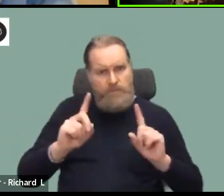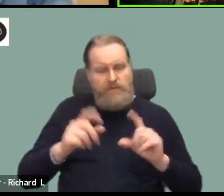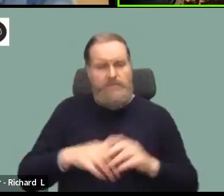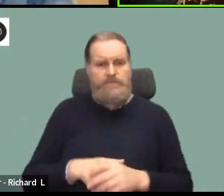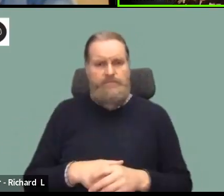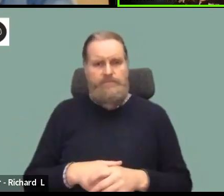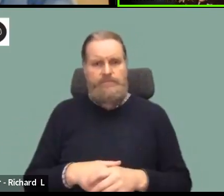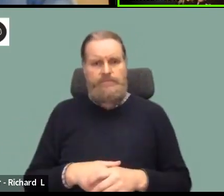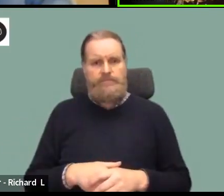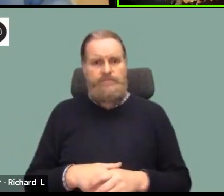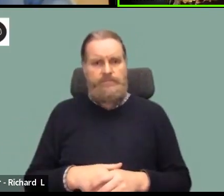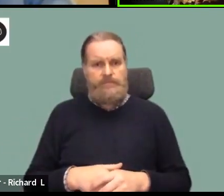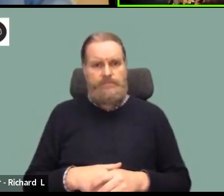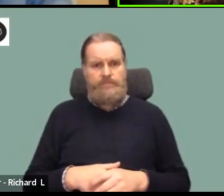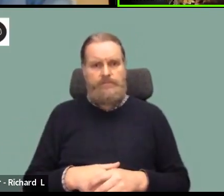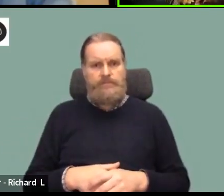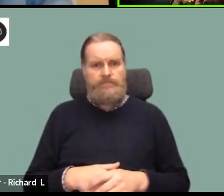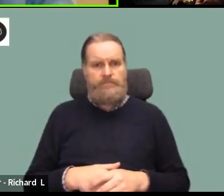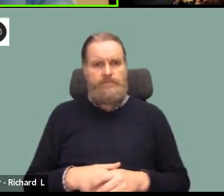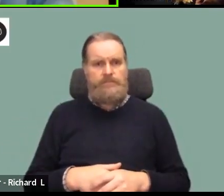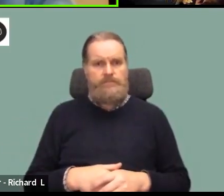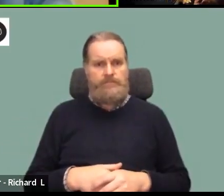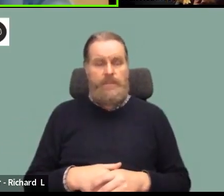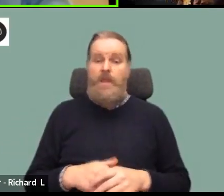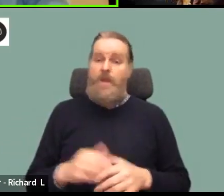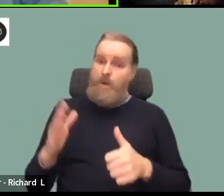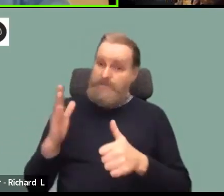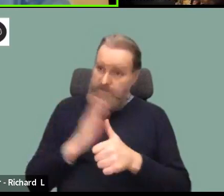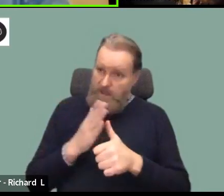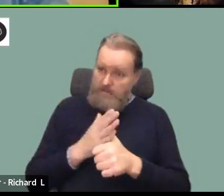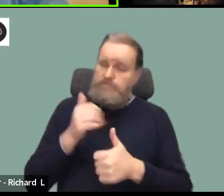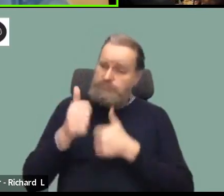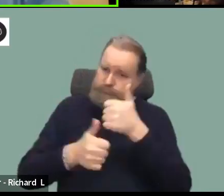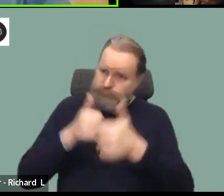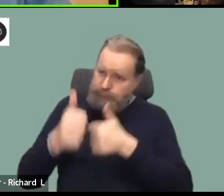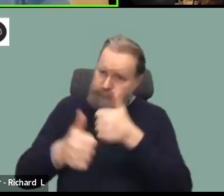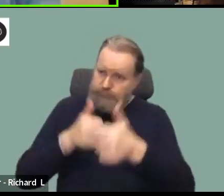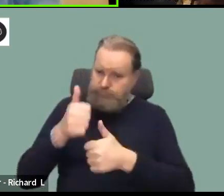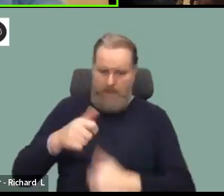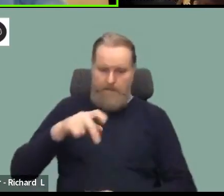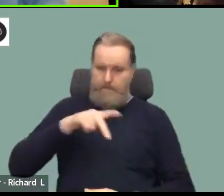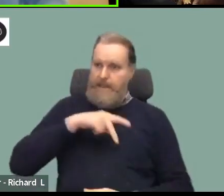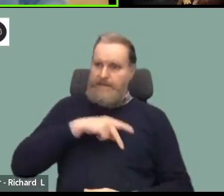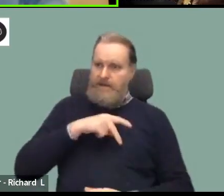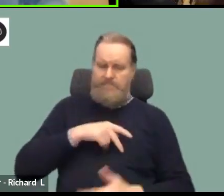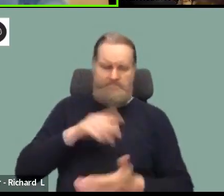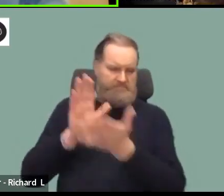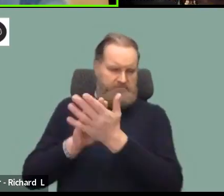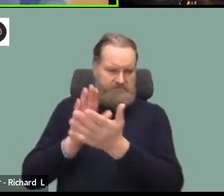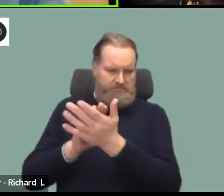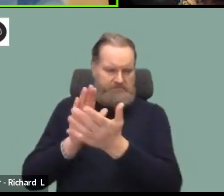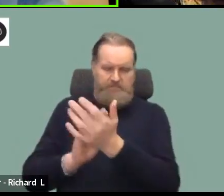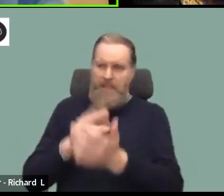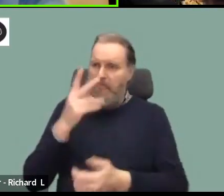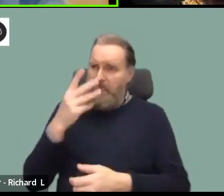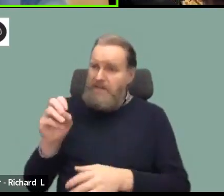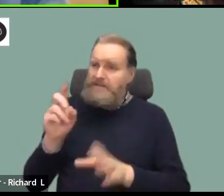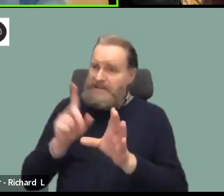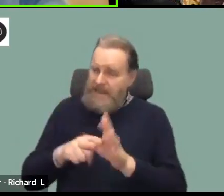me. Is that the case. Well, first of all, congrats Well, first of all, congratulations wrestling for what sounds like a very long.